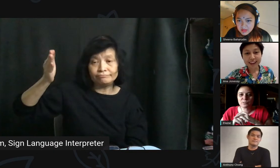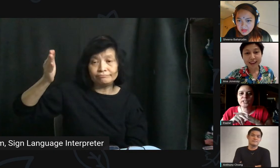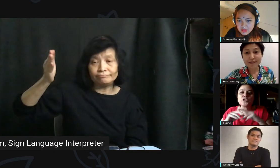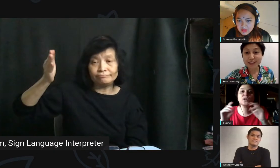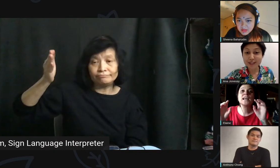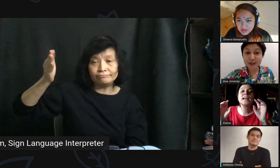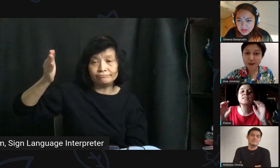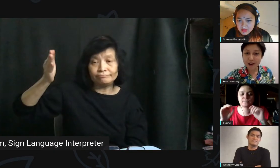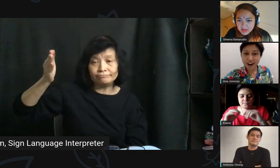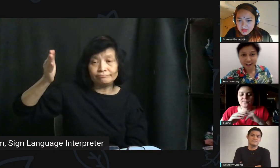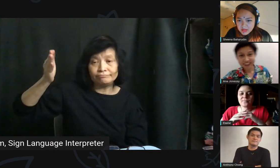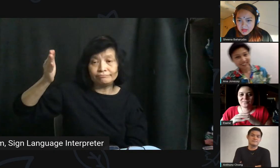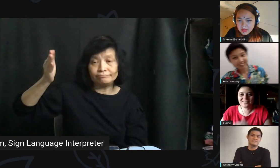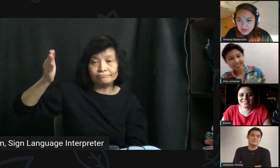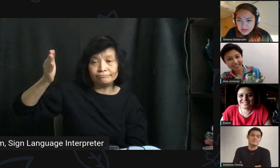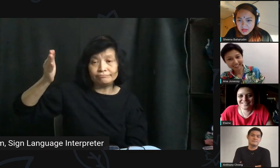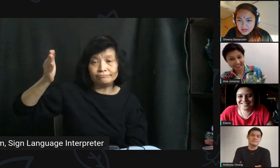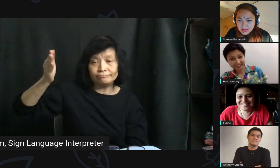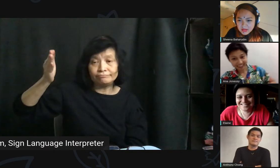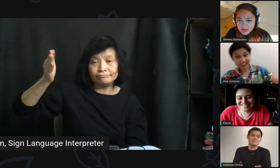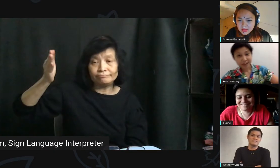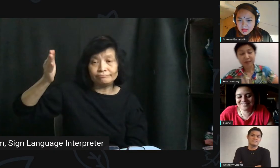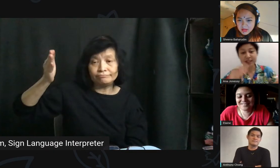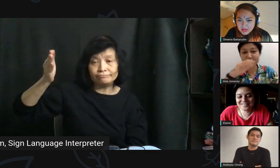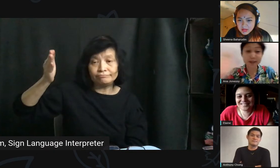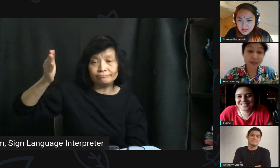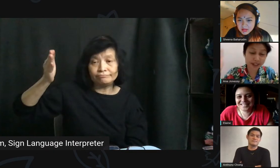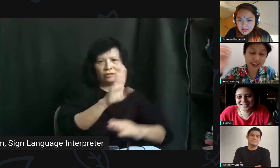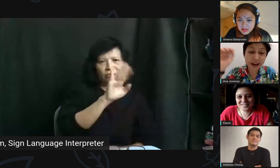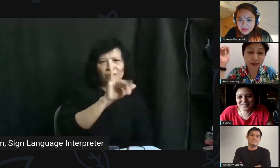It was so hard, because, sorry.